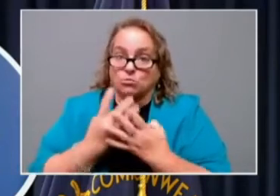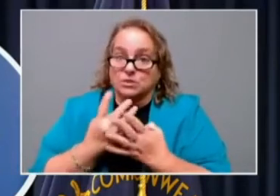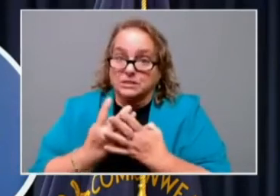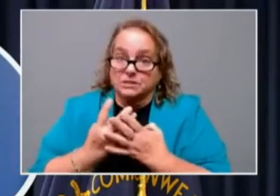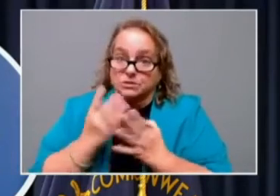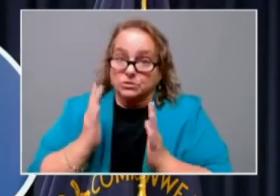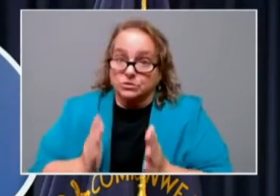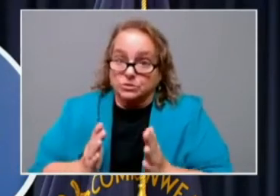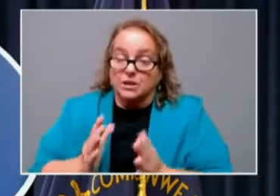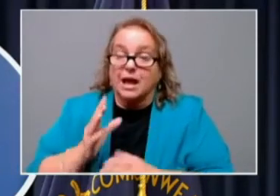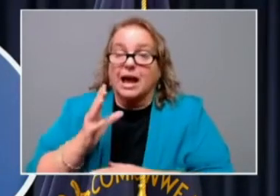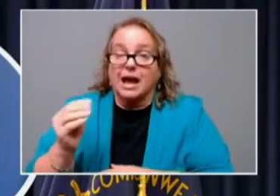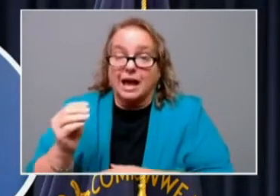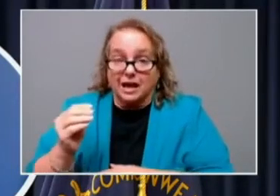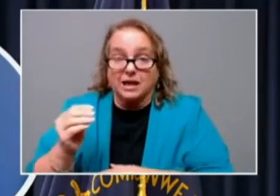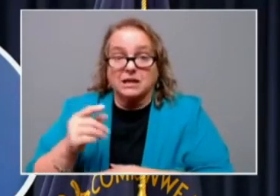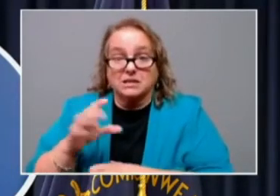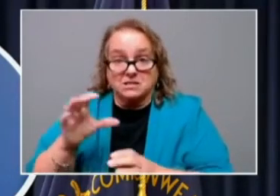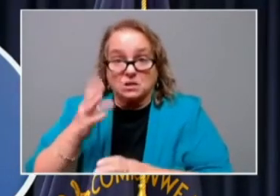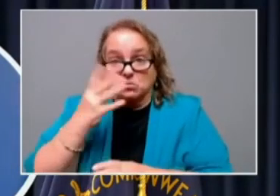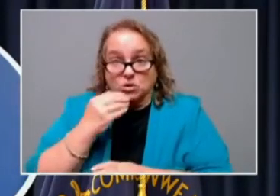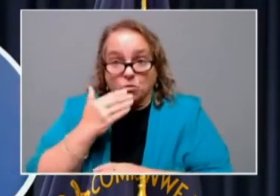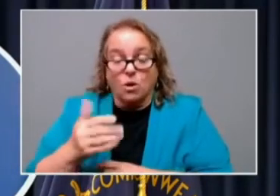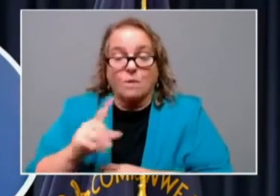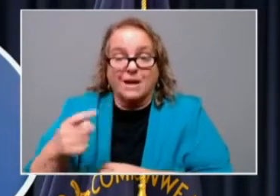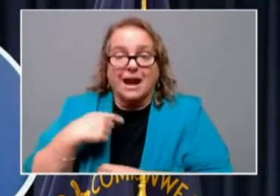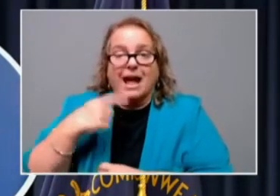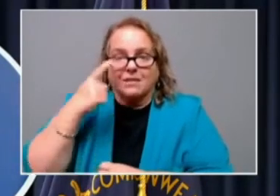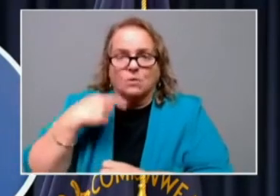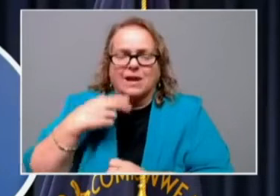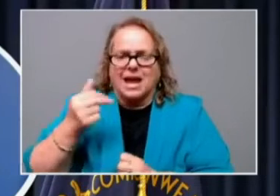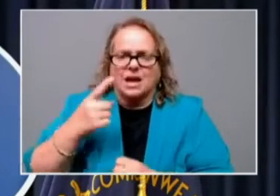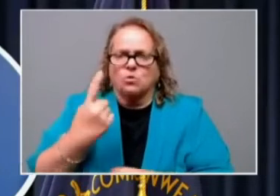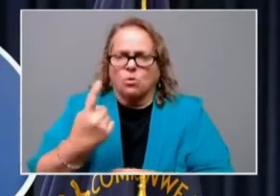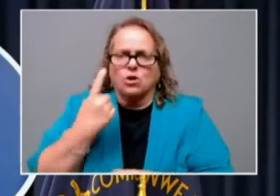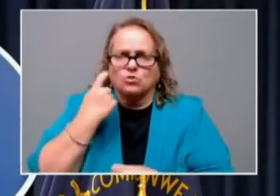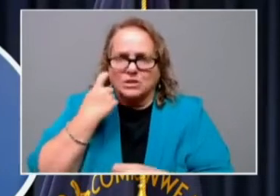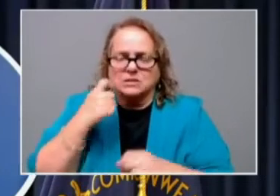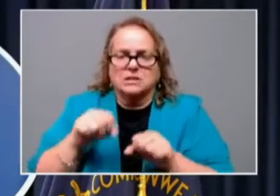generally Well though, I do think we have had one recent outbreak in one of